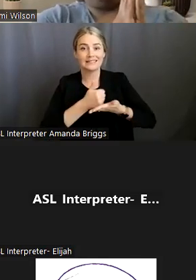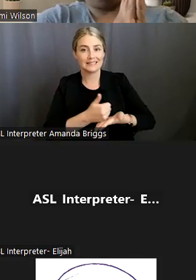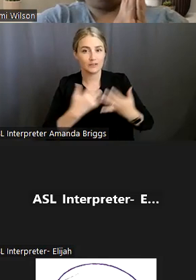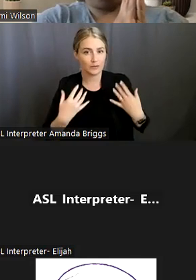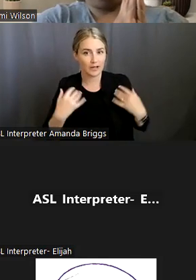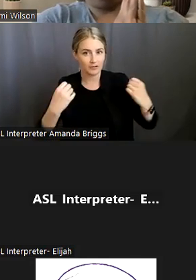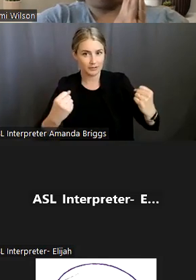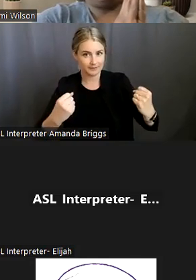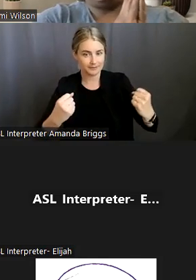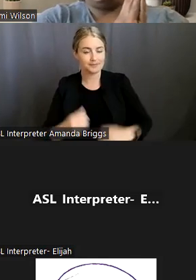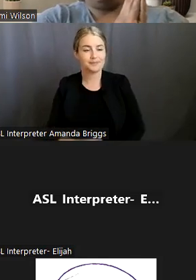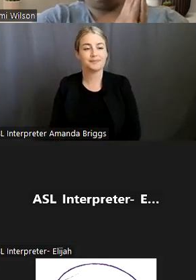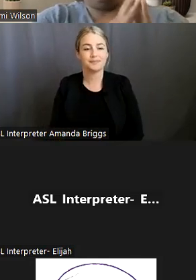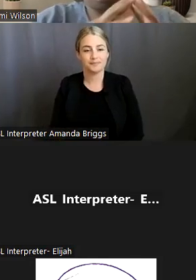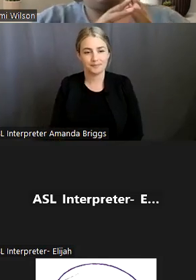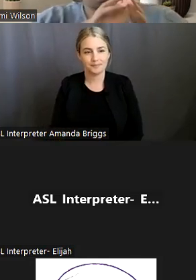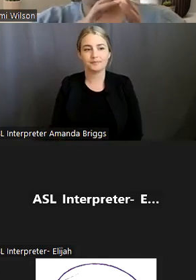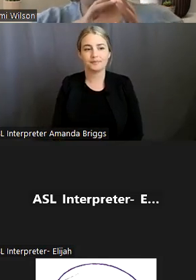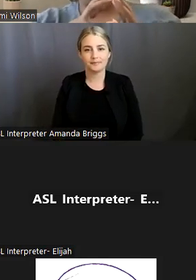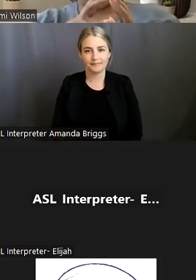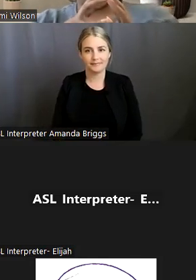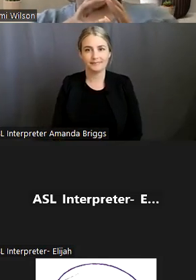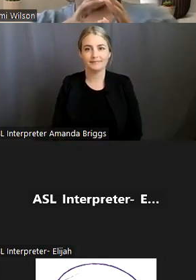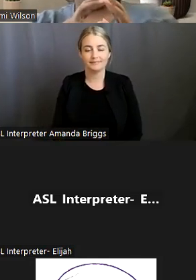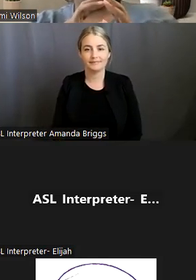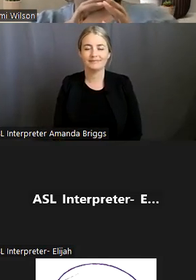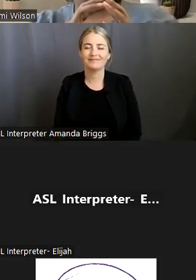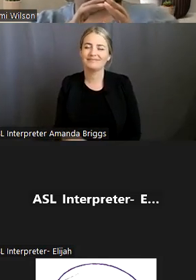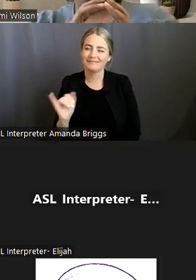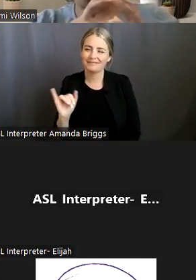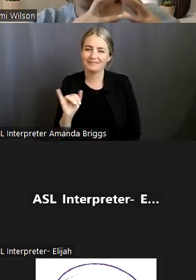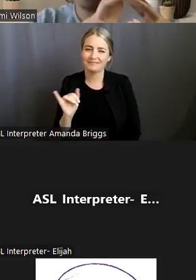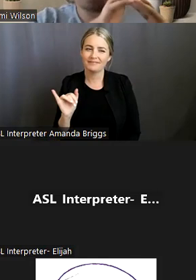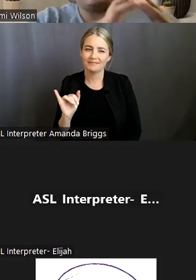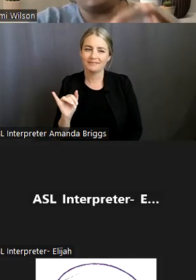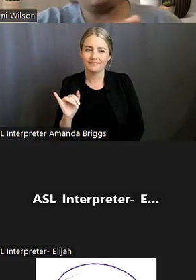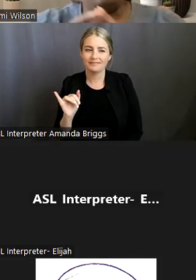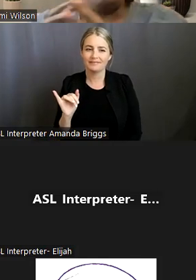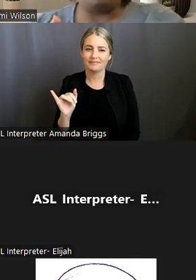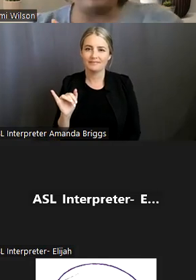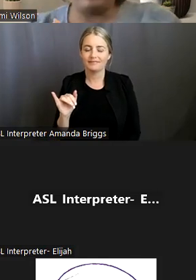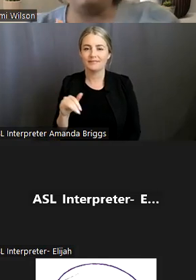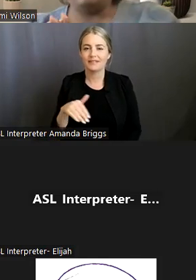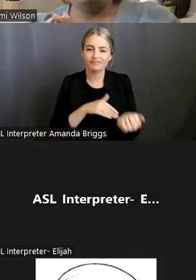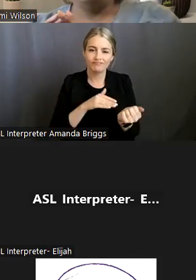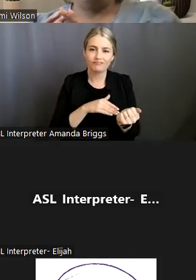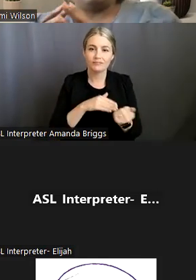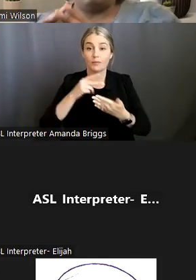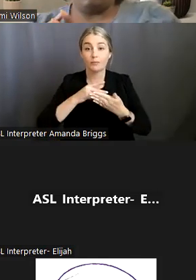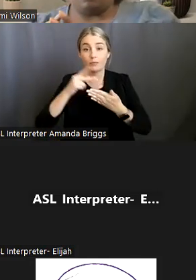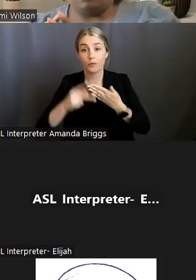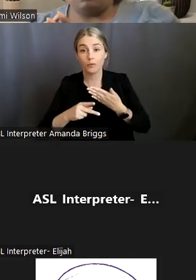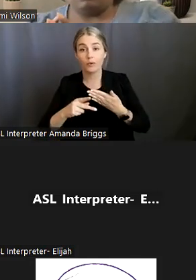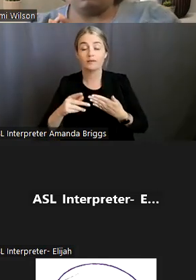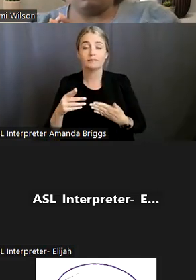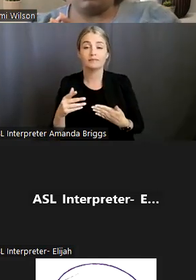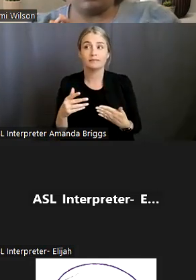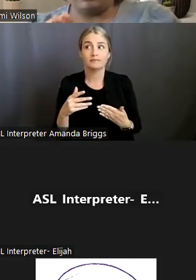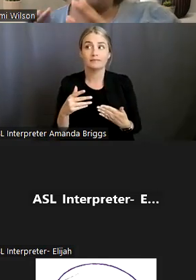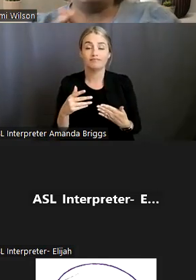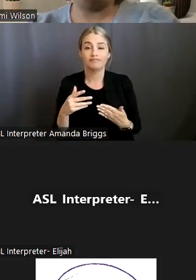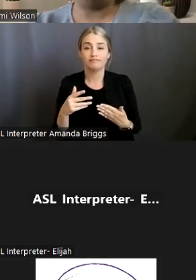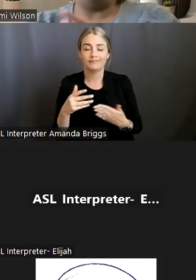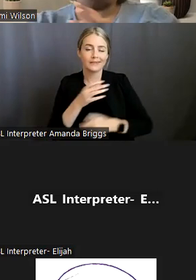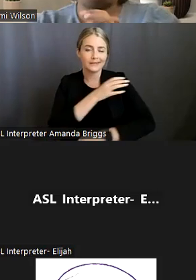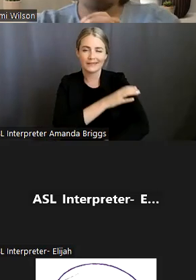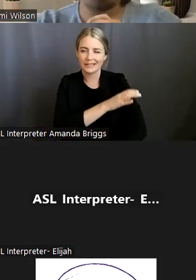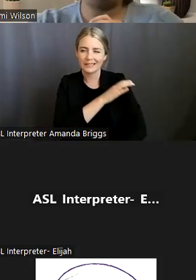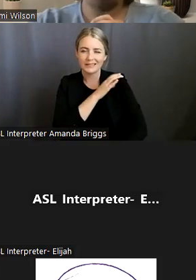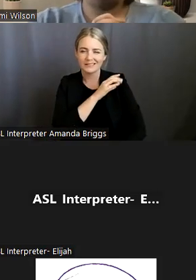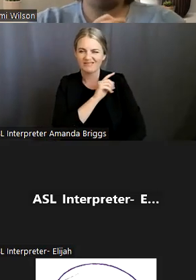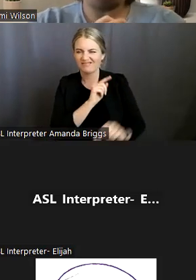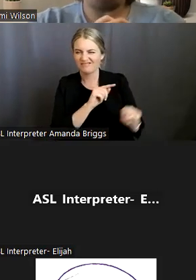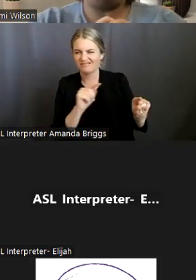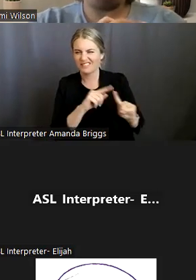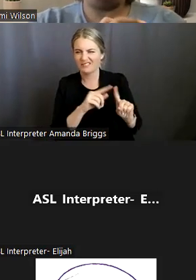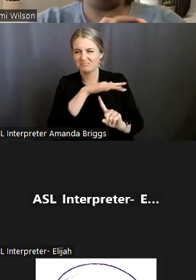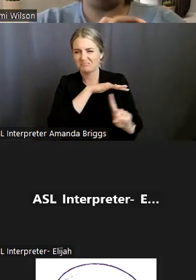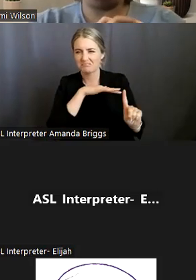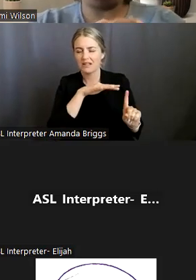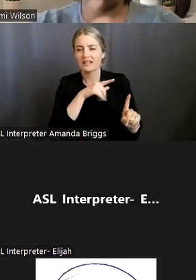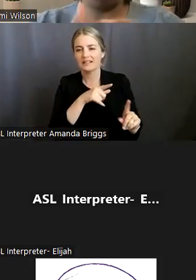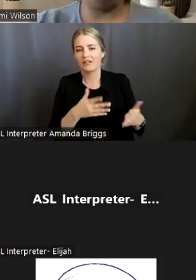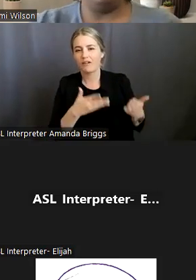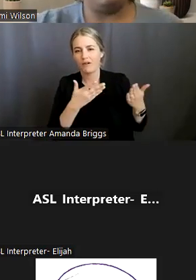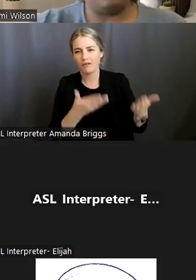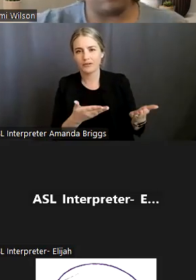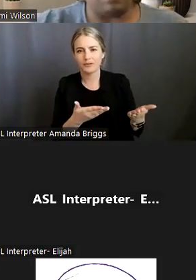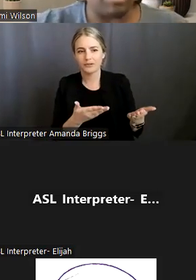So that's like physicians or programs or clinic settings that offer,